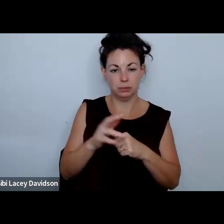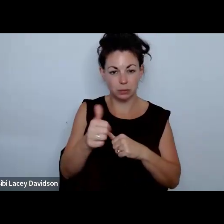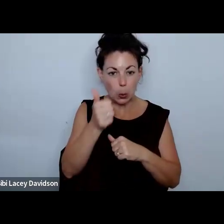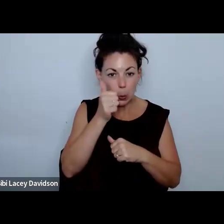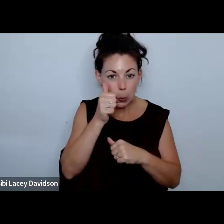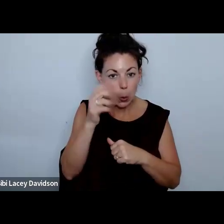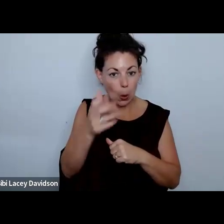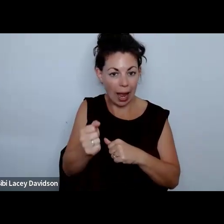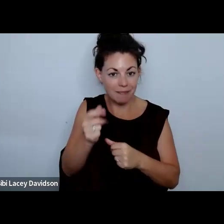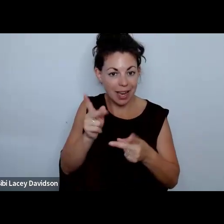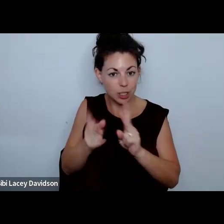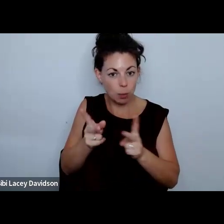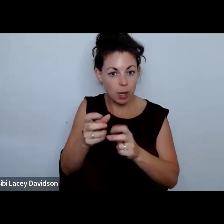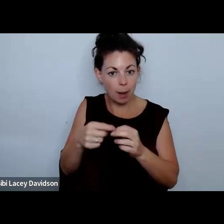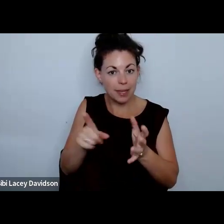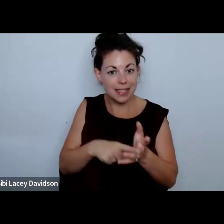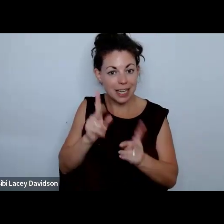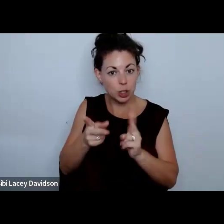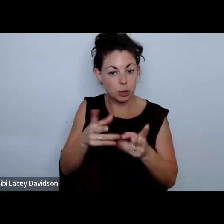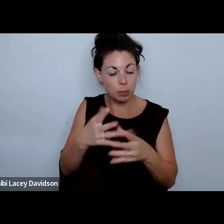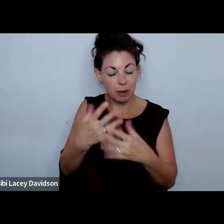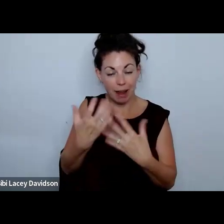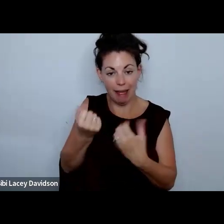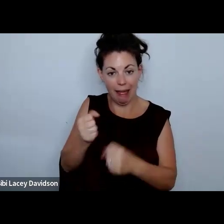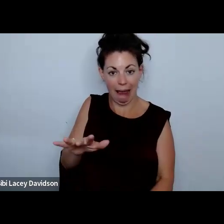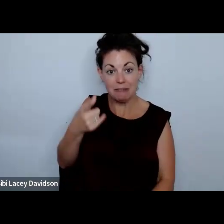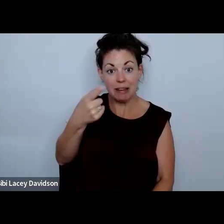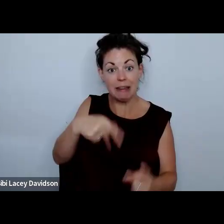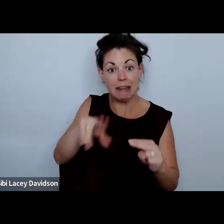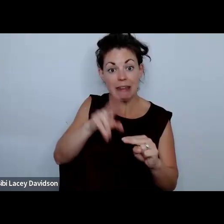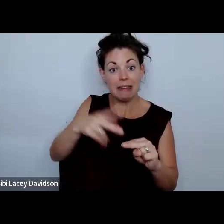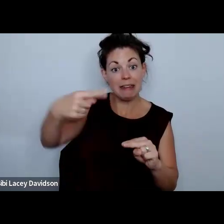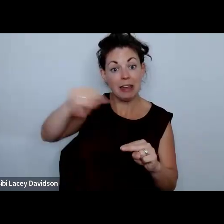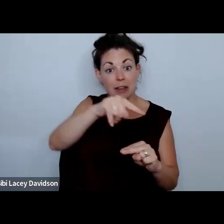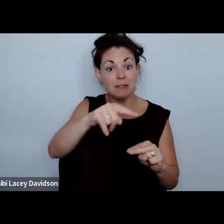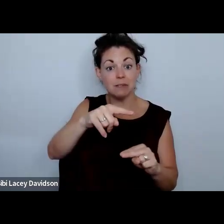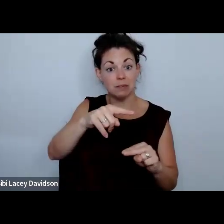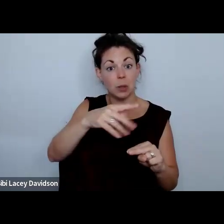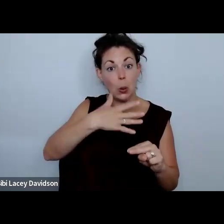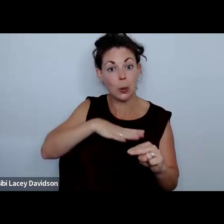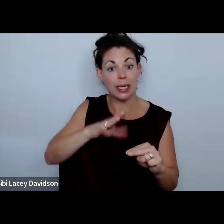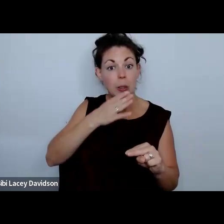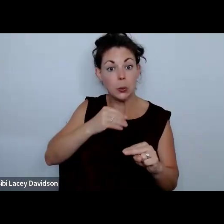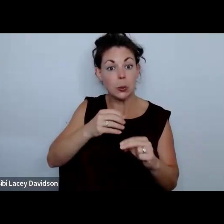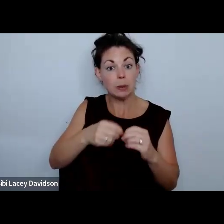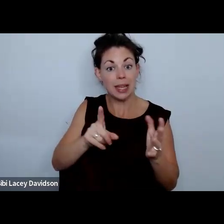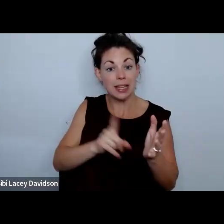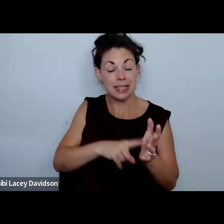you're seeing them now. Just a note that it does tend to work better on a laptop, and you tend to have more kind